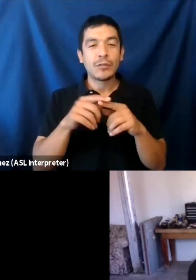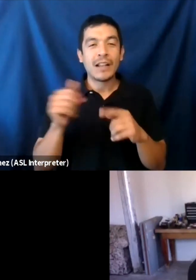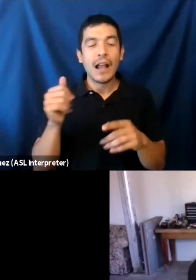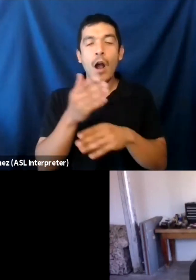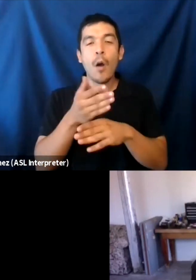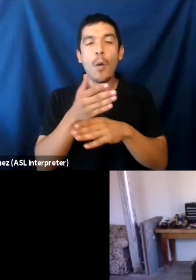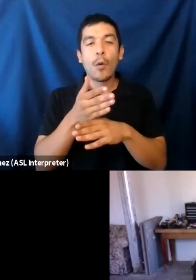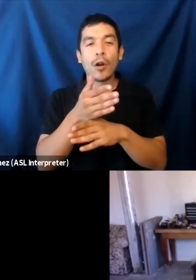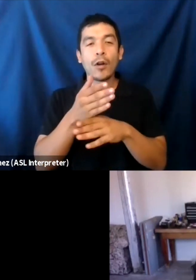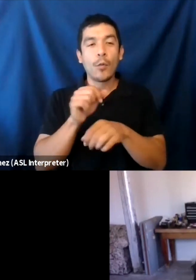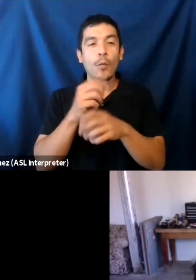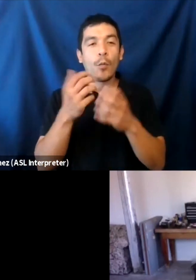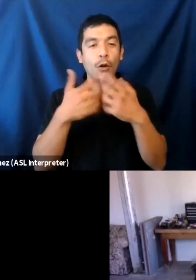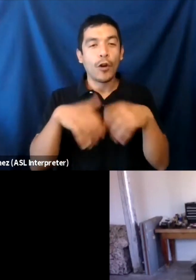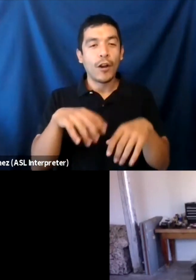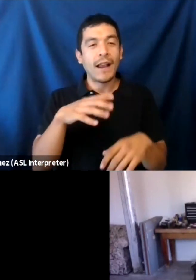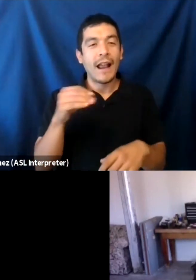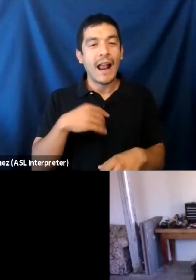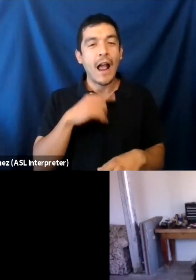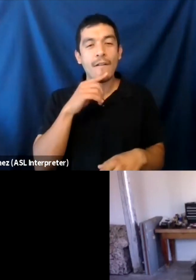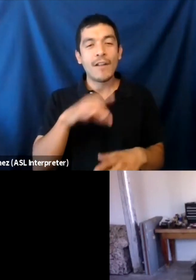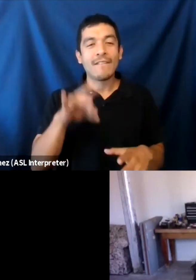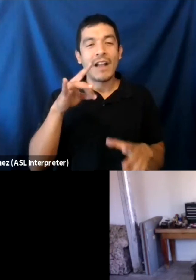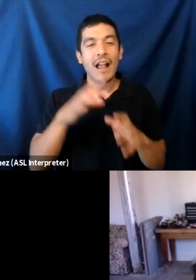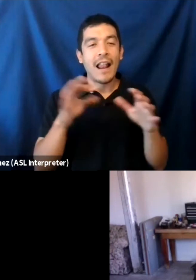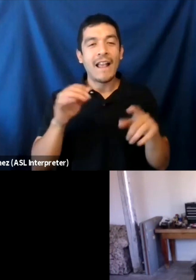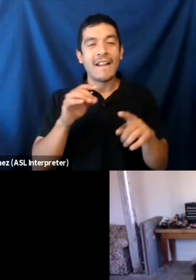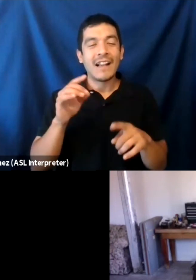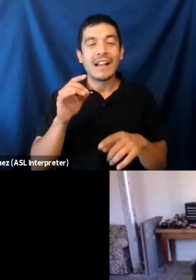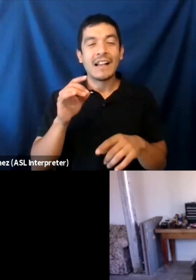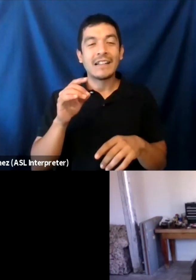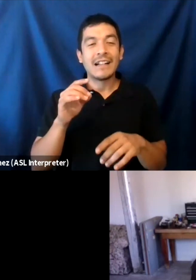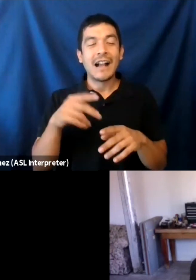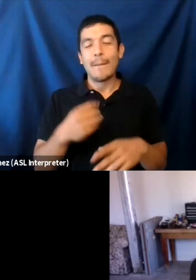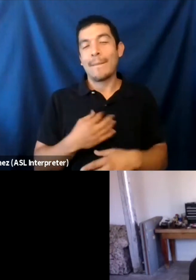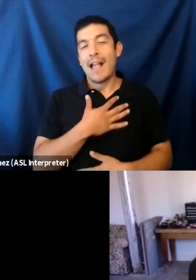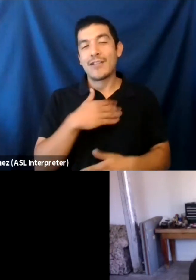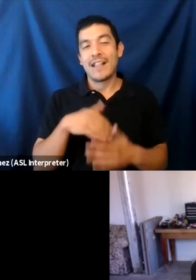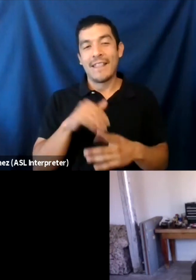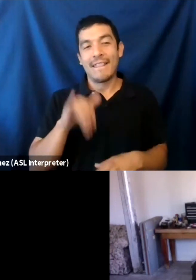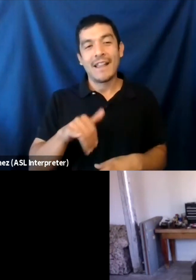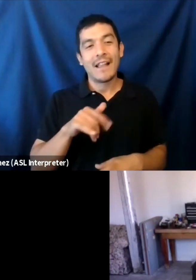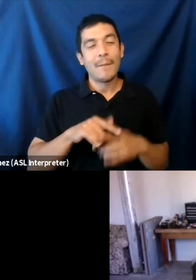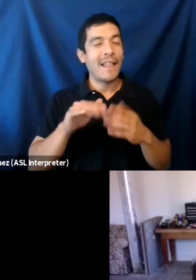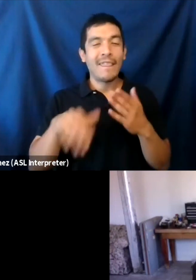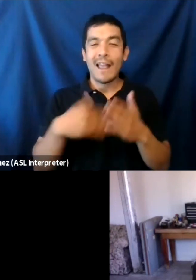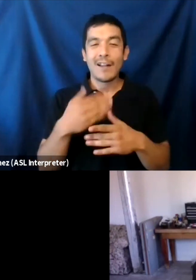and I've really found a lot of satisfaction in that. So that's kinda all I'm thinking about these days,